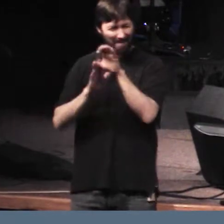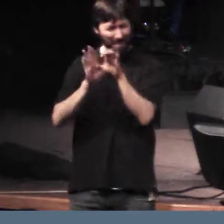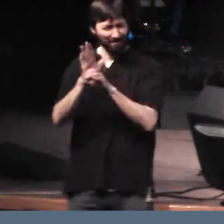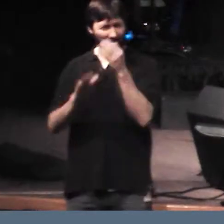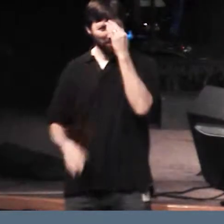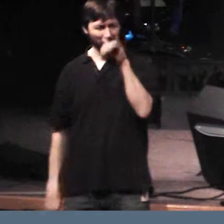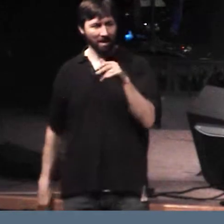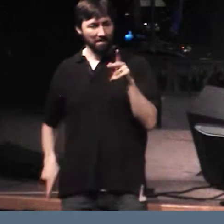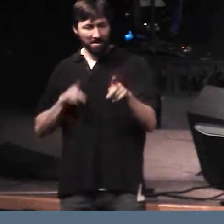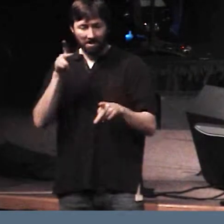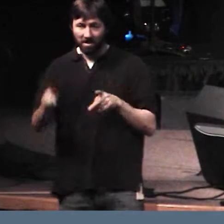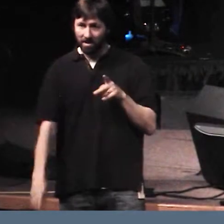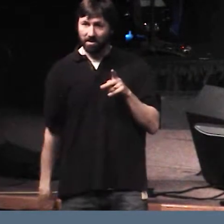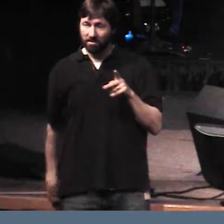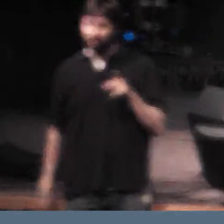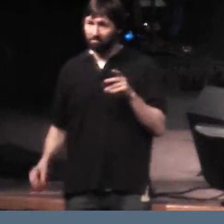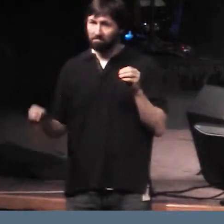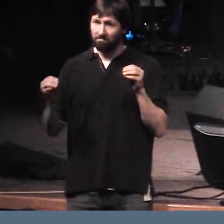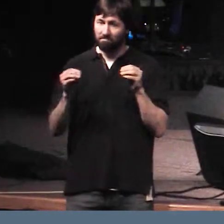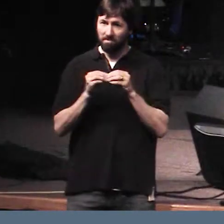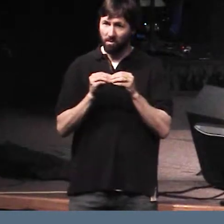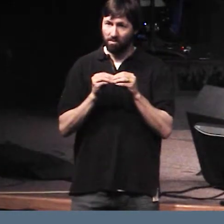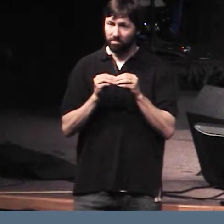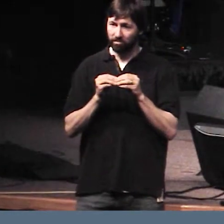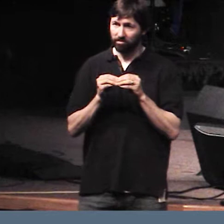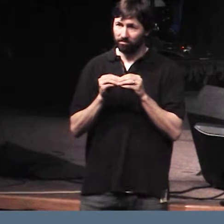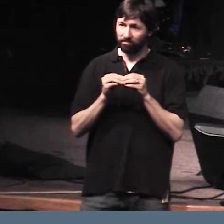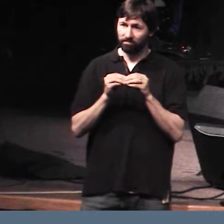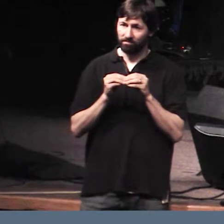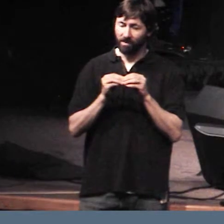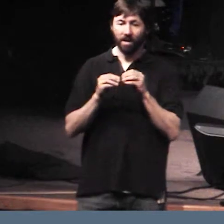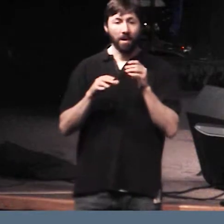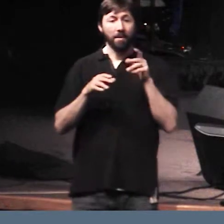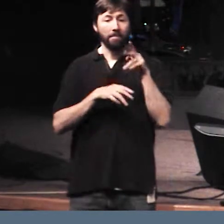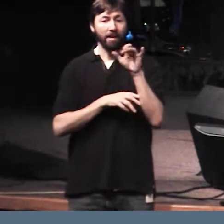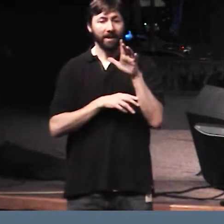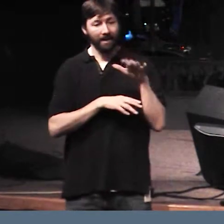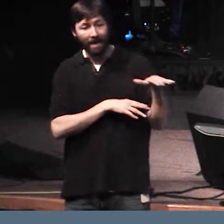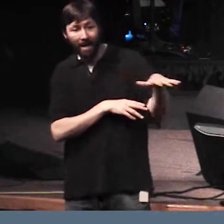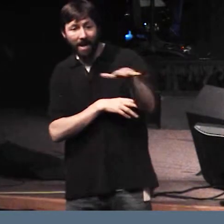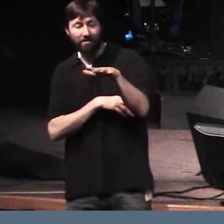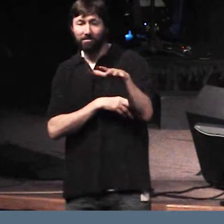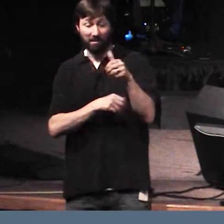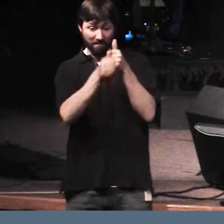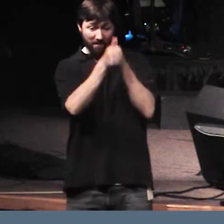people didn't live by them any longer and more than that people took them out of the public squares and and they didn't follow The Ten Commandments